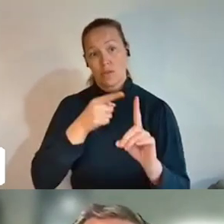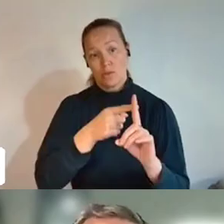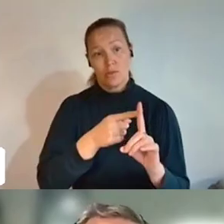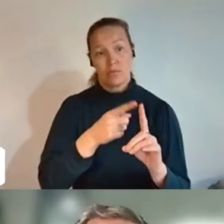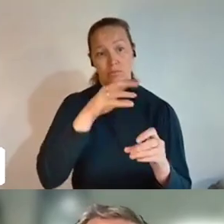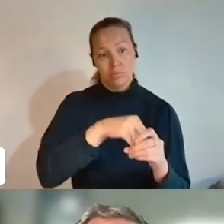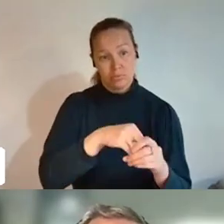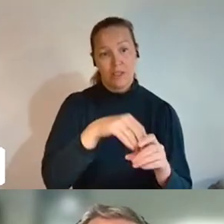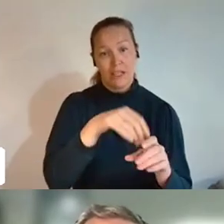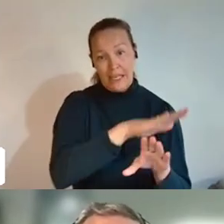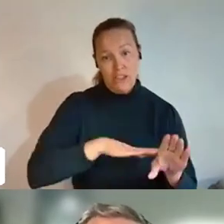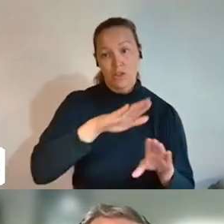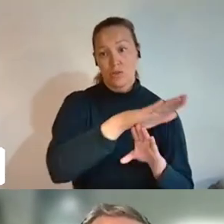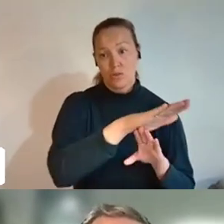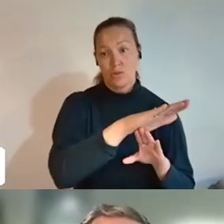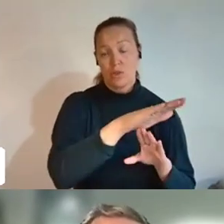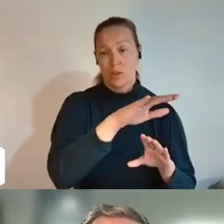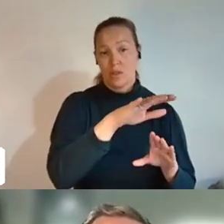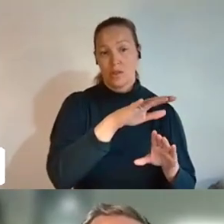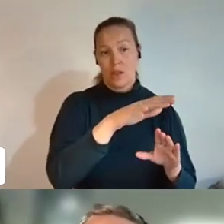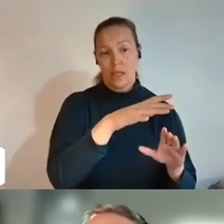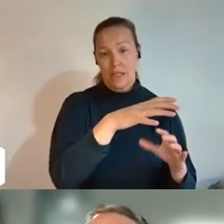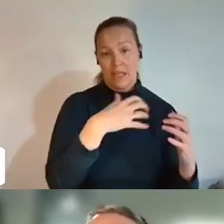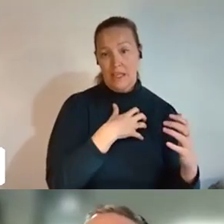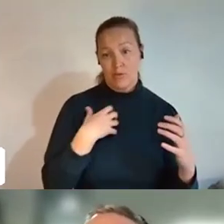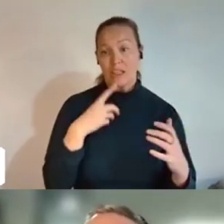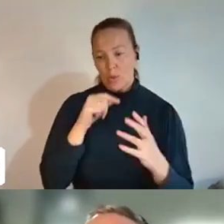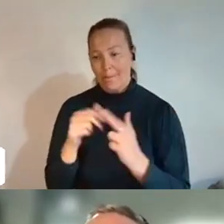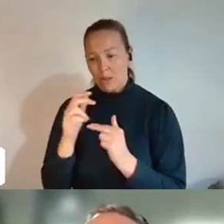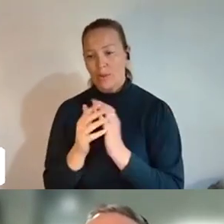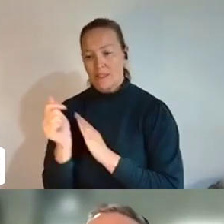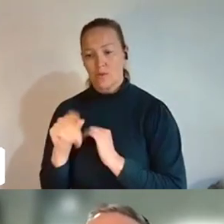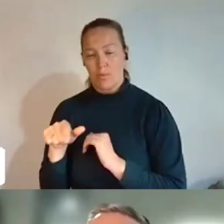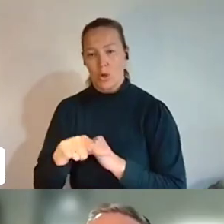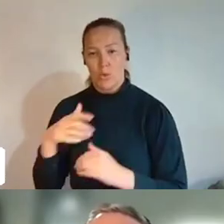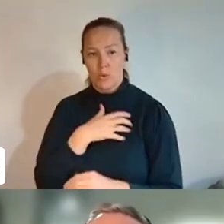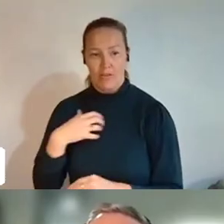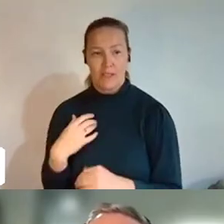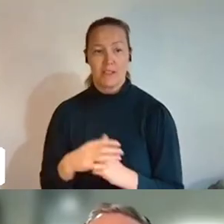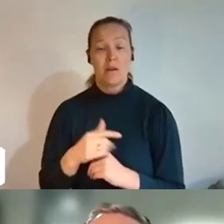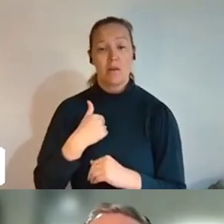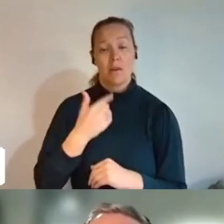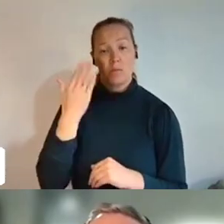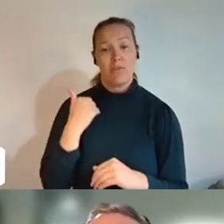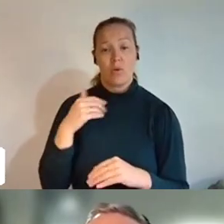that further in local government. I know from my personal experience on chairing advisory group,